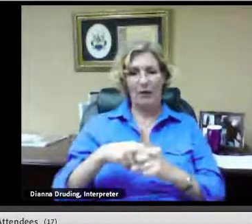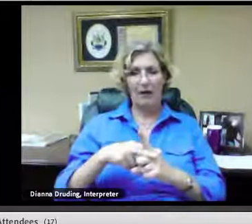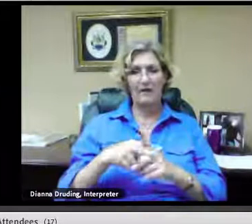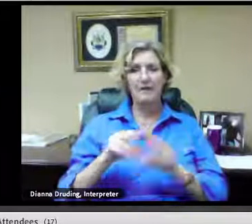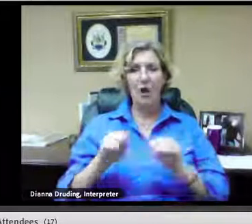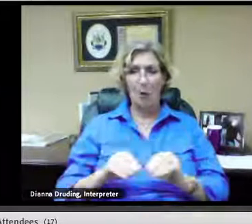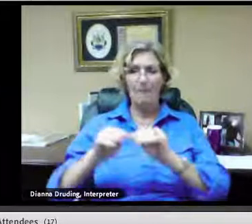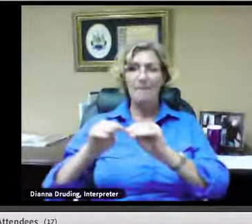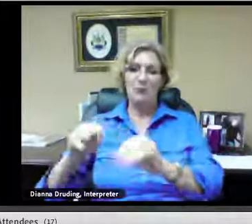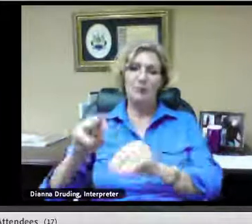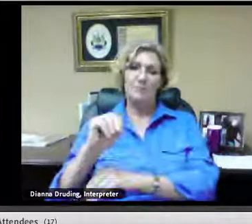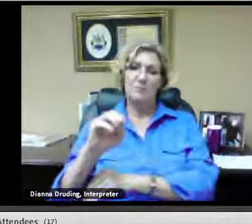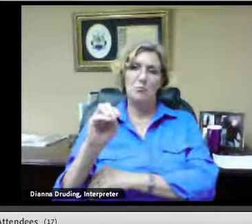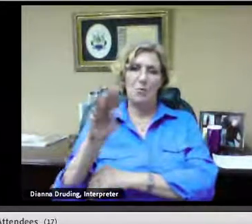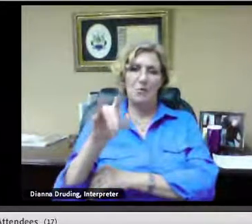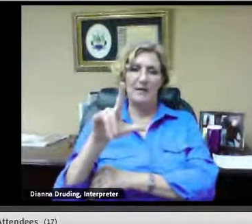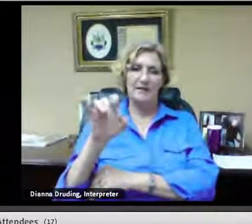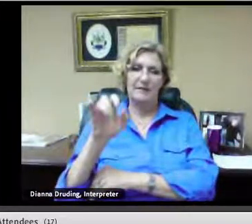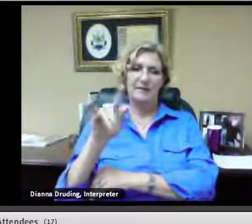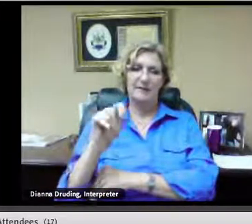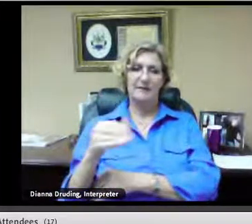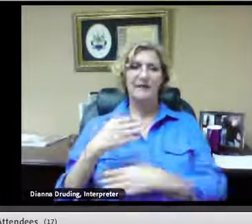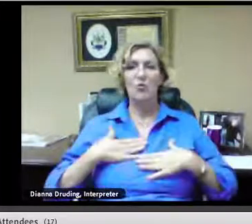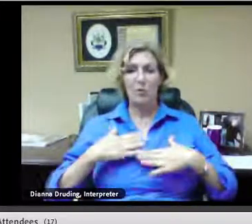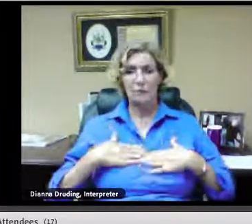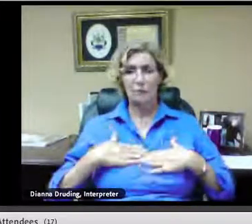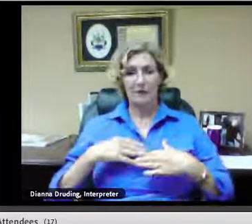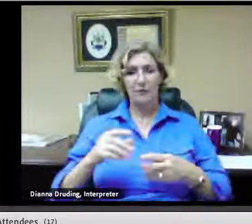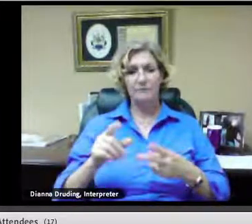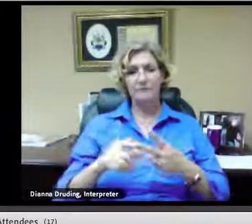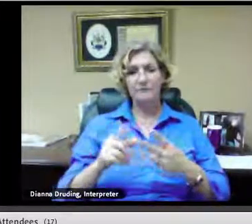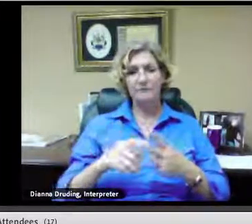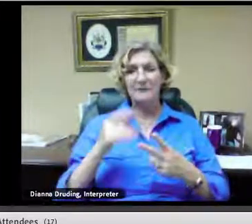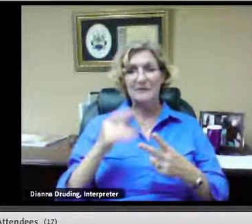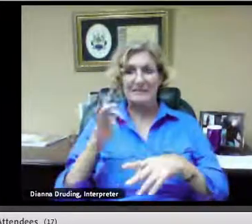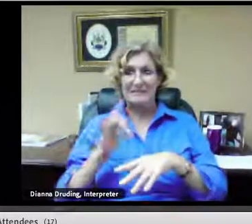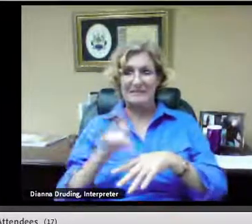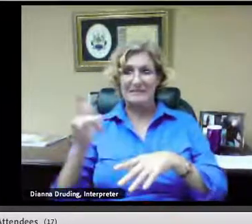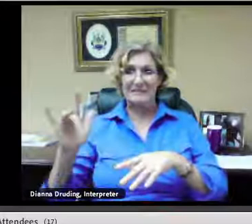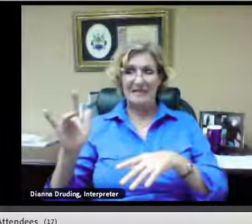Again, sensory, that's a whole 'nother ball game, too, the lighting in your libraries,